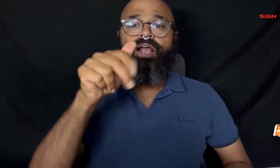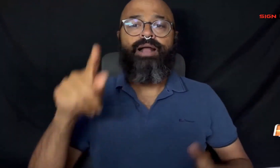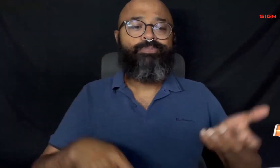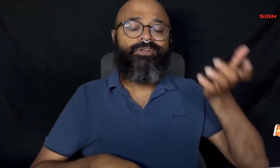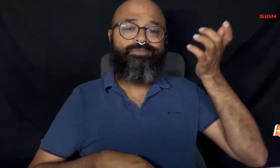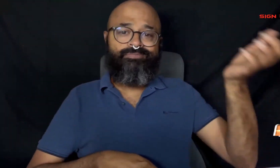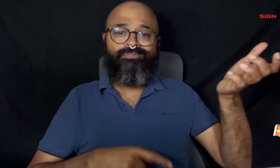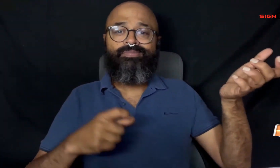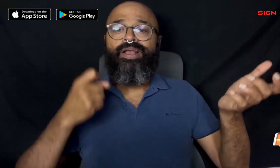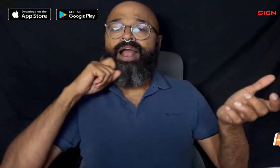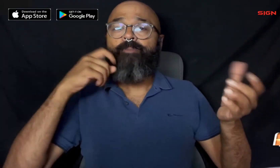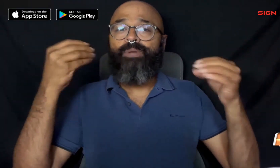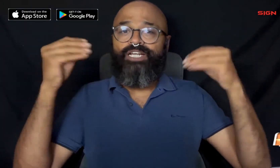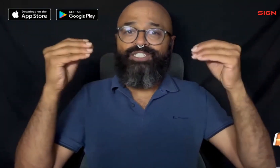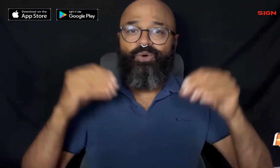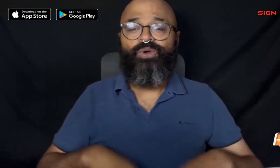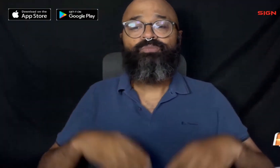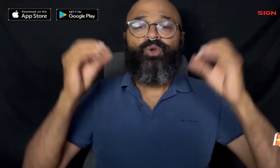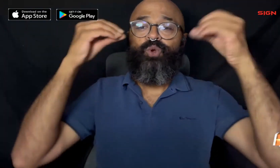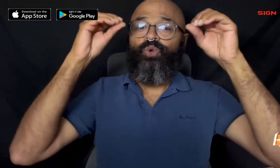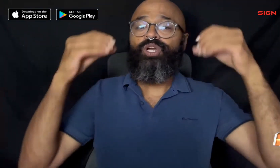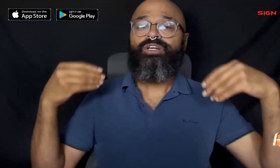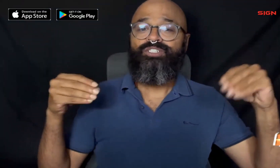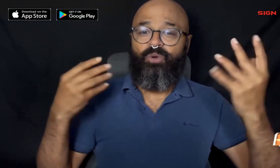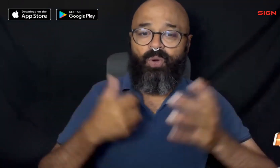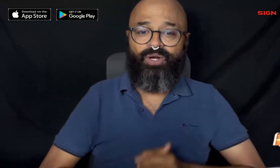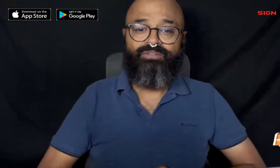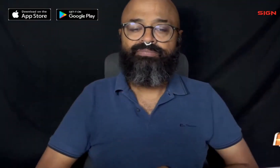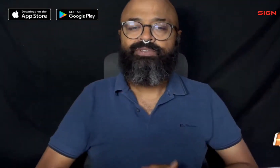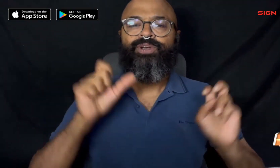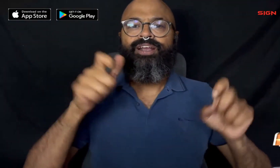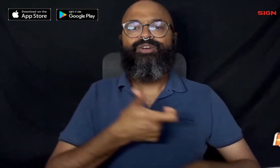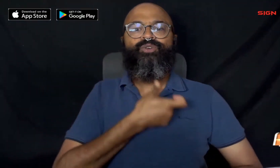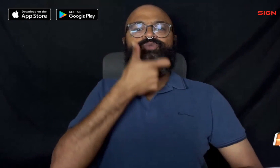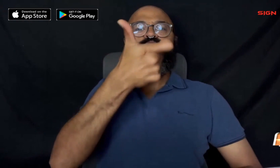heading to the app store or Google play store on your smart phone and you can also watch